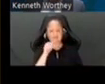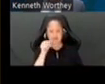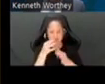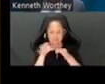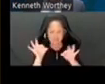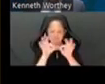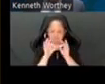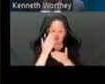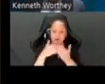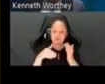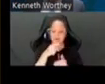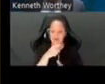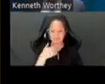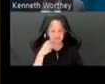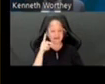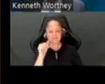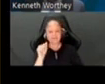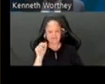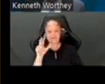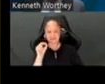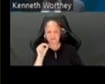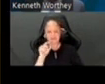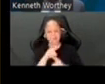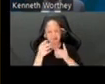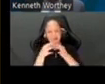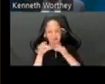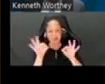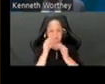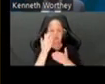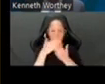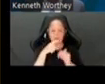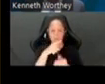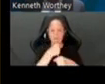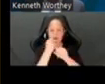But they have disability. The important part is that they are maintaining the financial